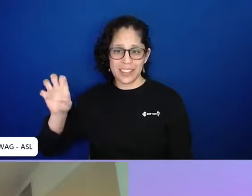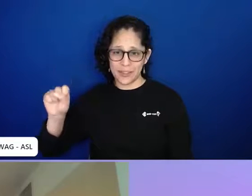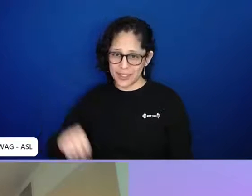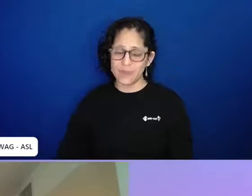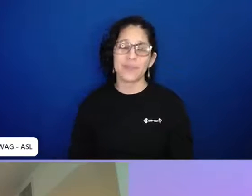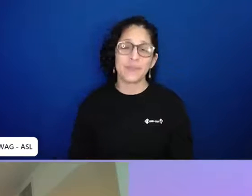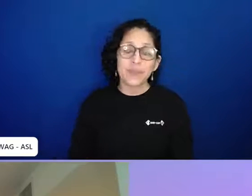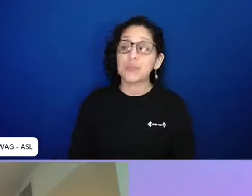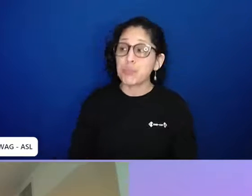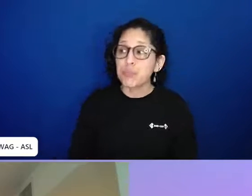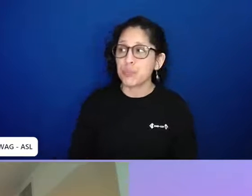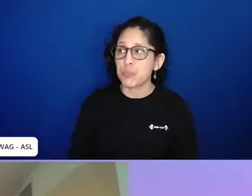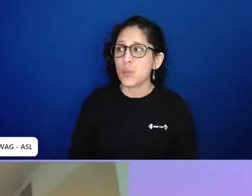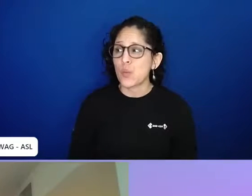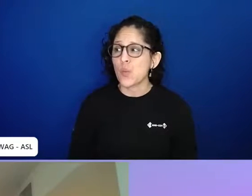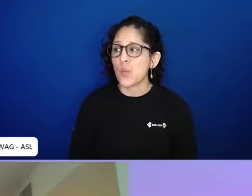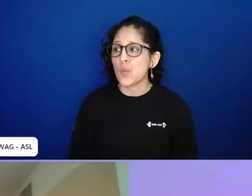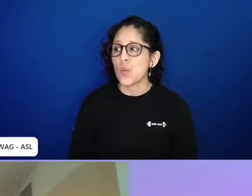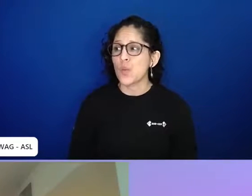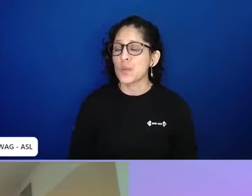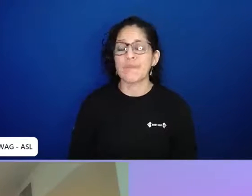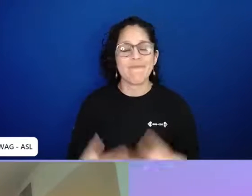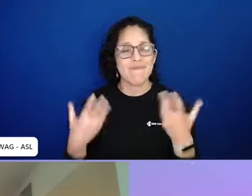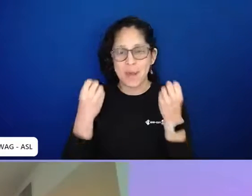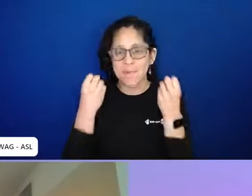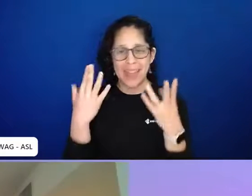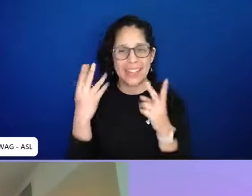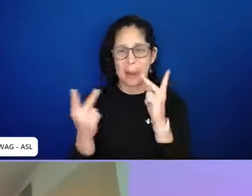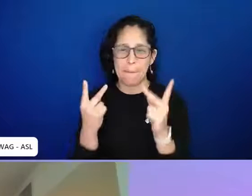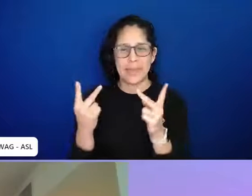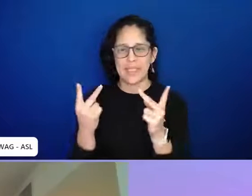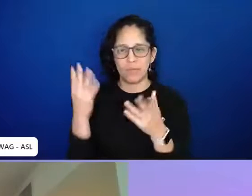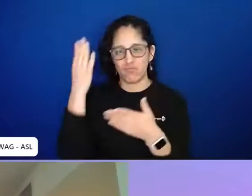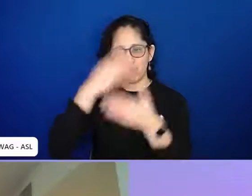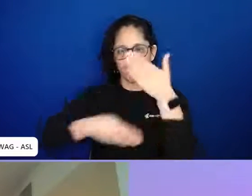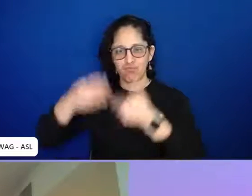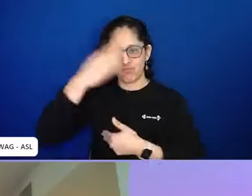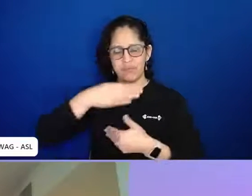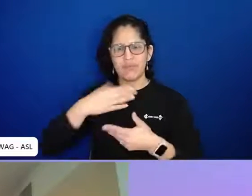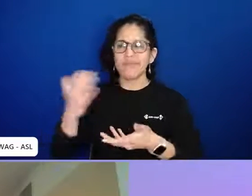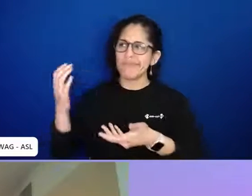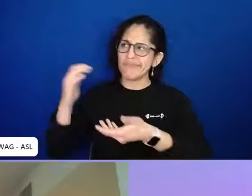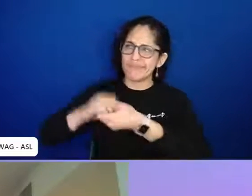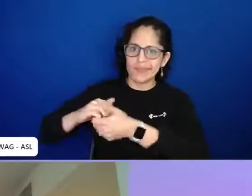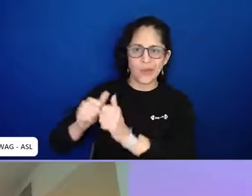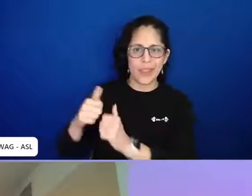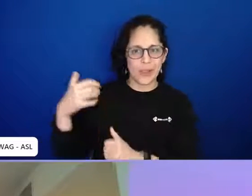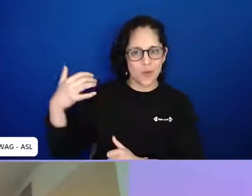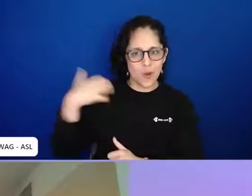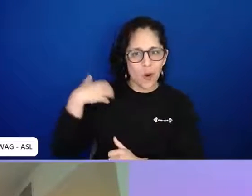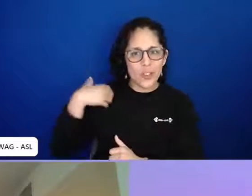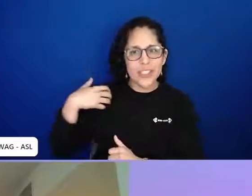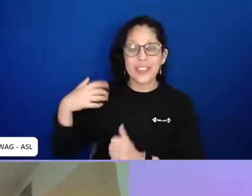retrospectives? [Matthew Luken] Welcome and let's start with the concept of is this, many